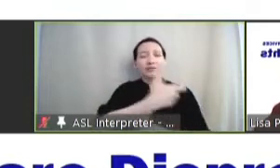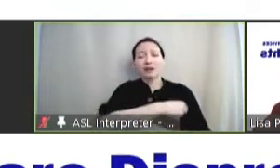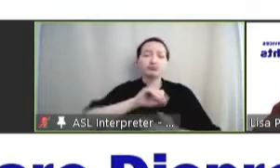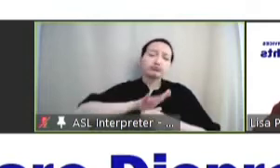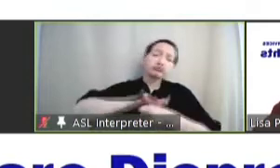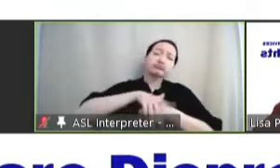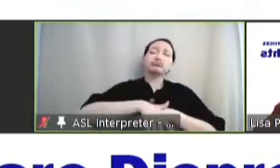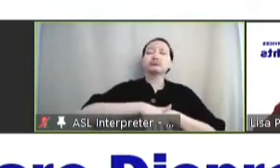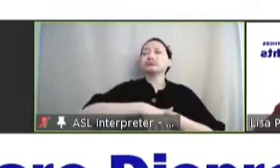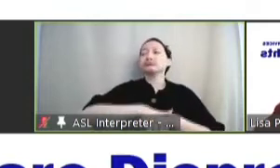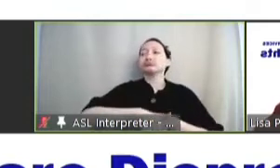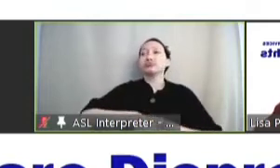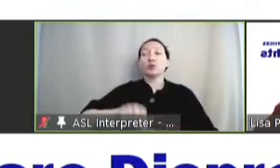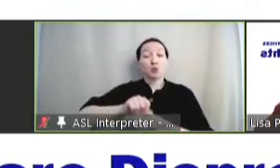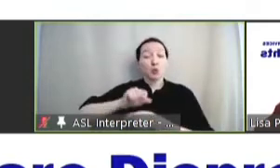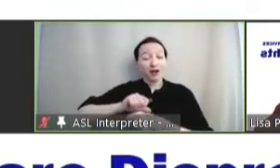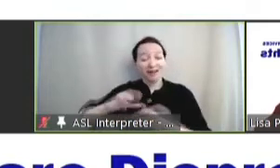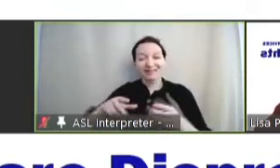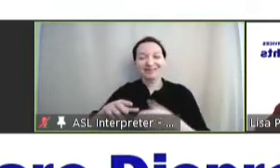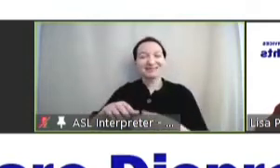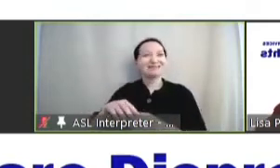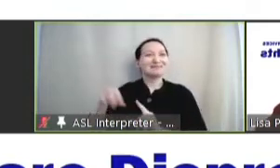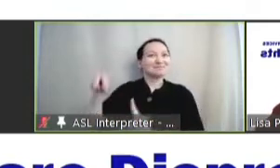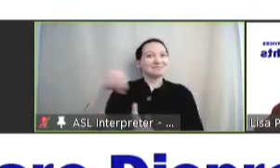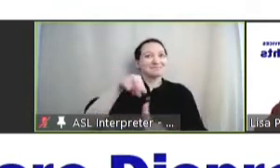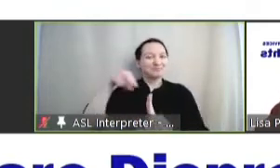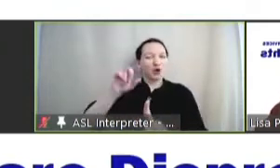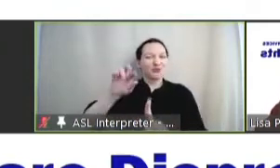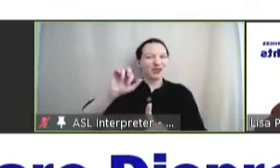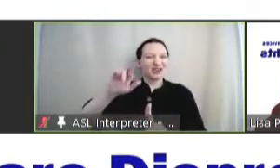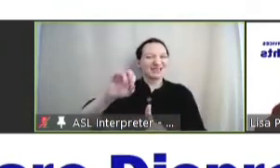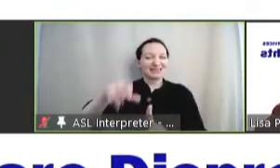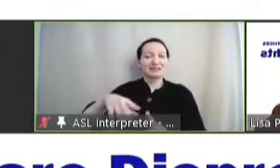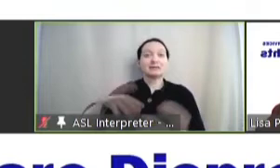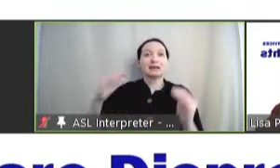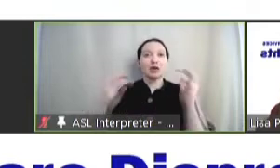even the work that we're doing in our oversight capacity, disparities, of course, still exist. And